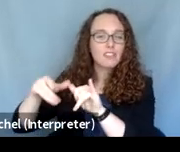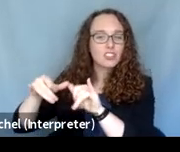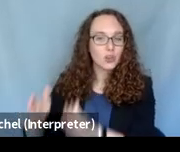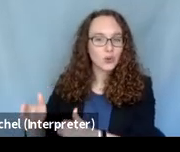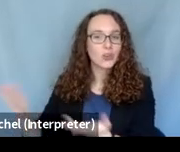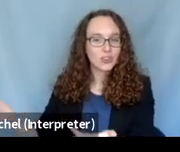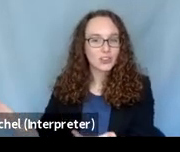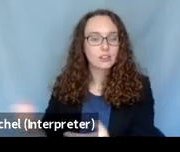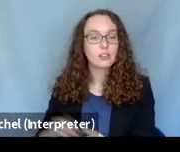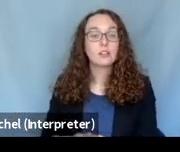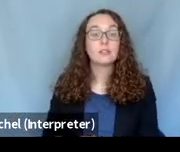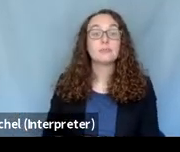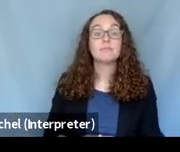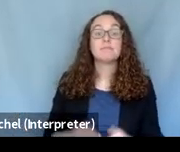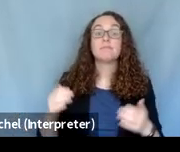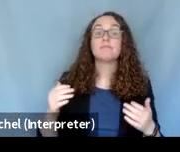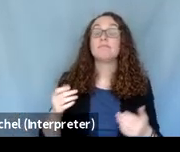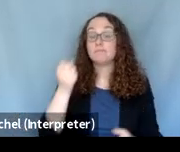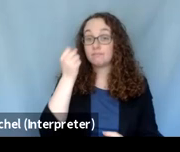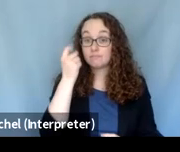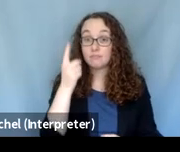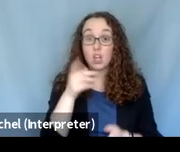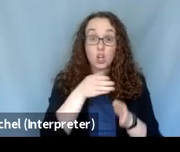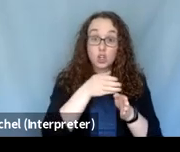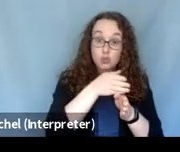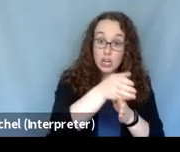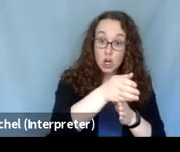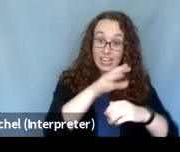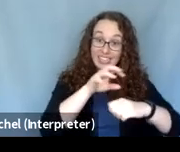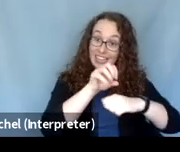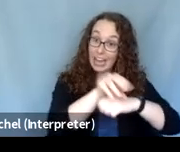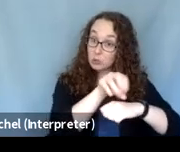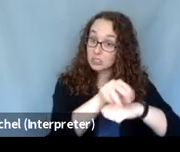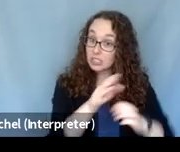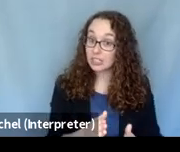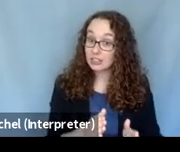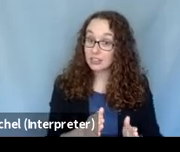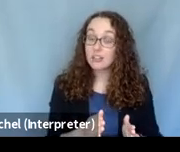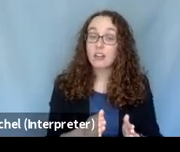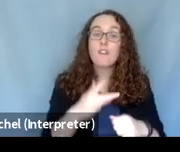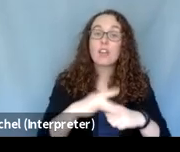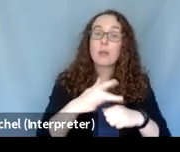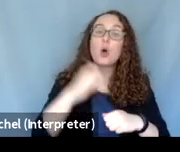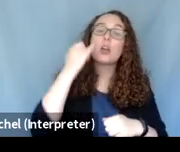is available to students that are currently enrolled so if you're interested in this please take advantage of it